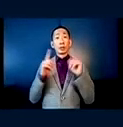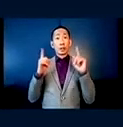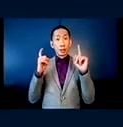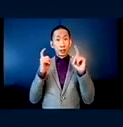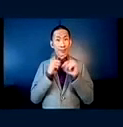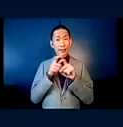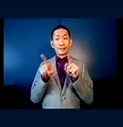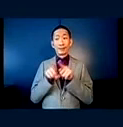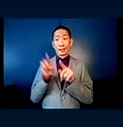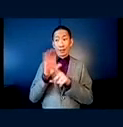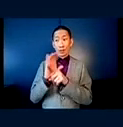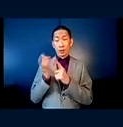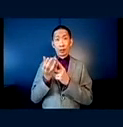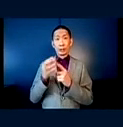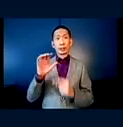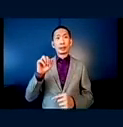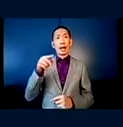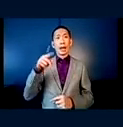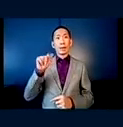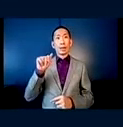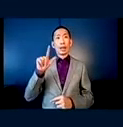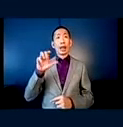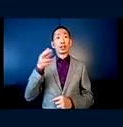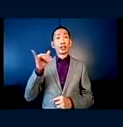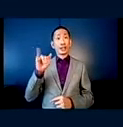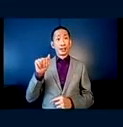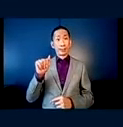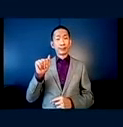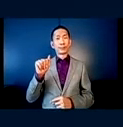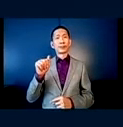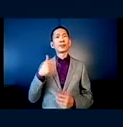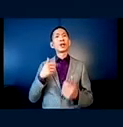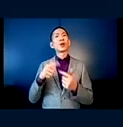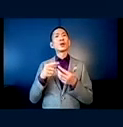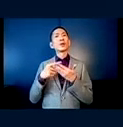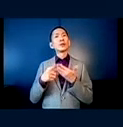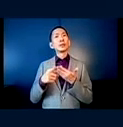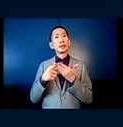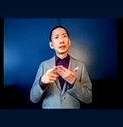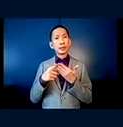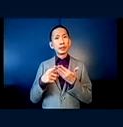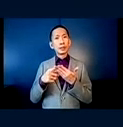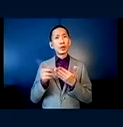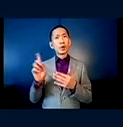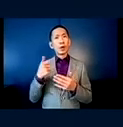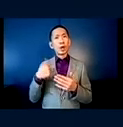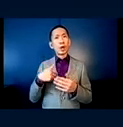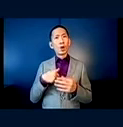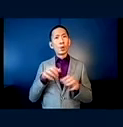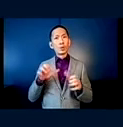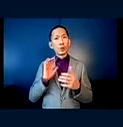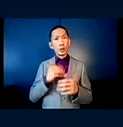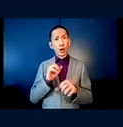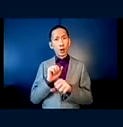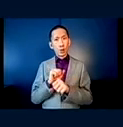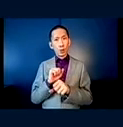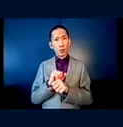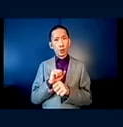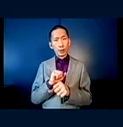NEXT PLEASE. ALSO COMPLEX, LIKE CULTURE, IS APPALACHIA ITSELF. SO I WANT TO TALK TO YOU A LITTLE BIT ABOUT WHERE WE DO OUR